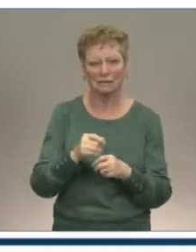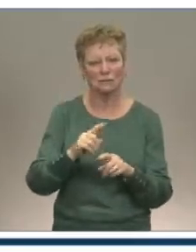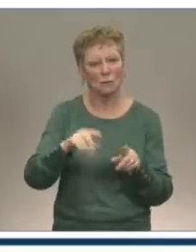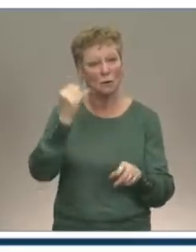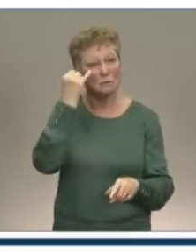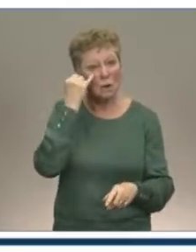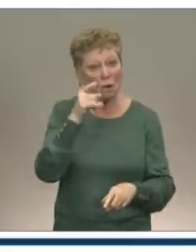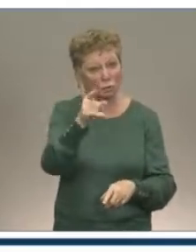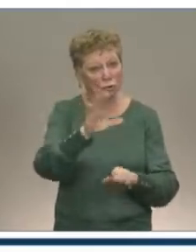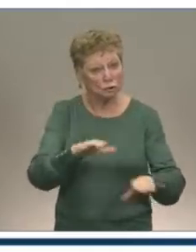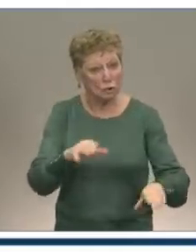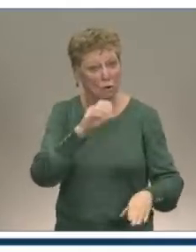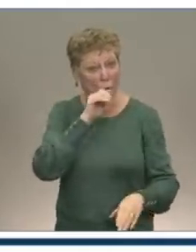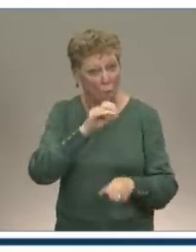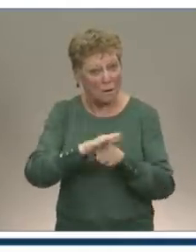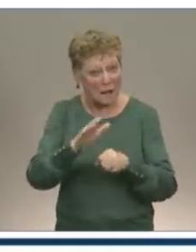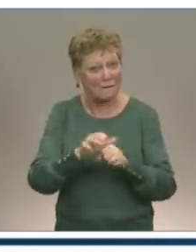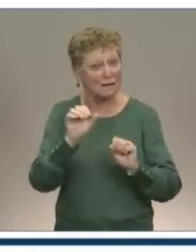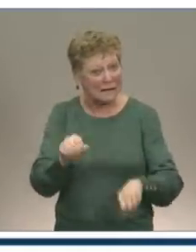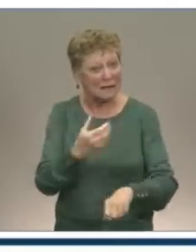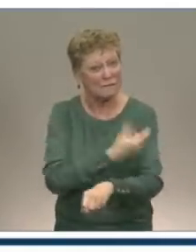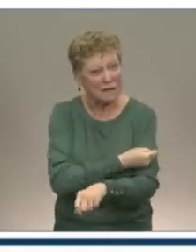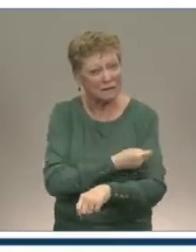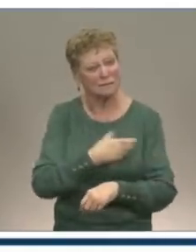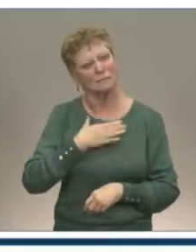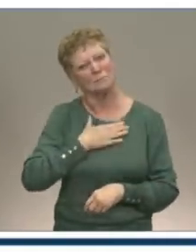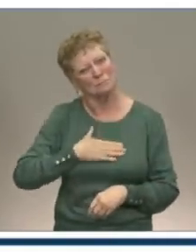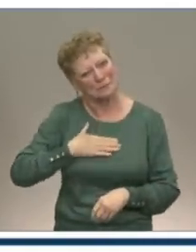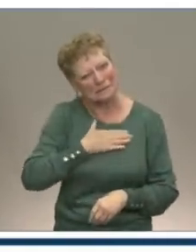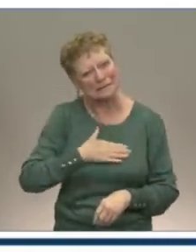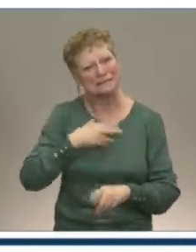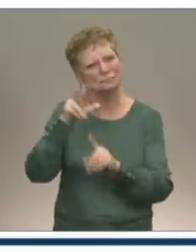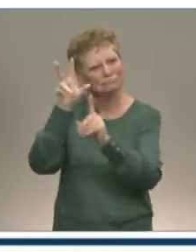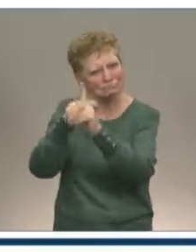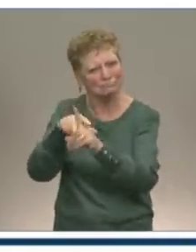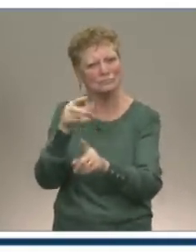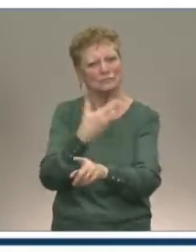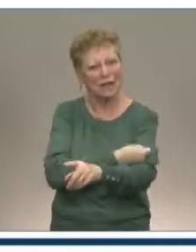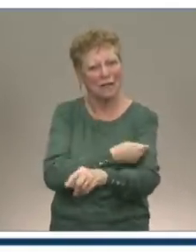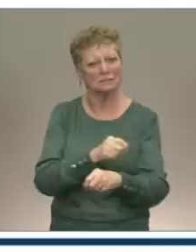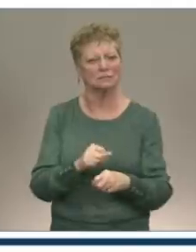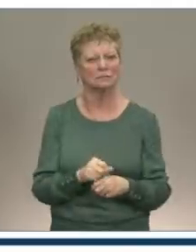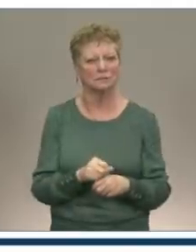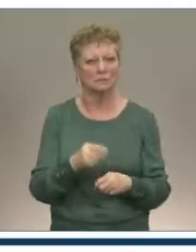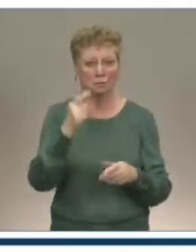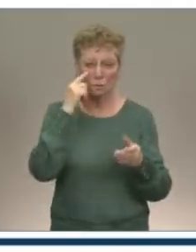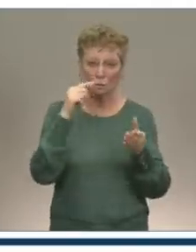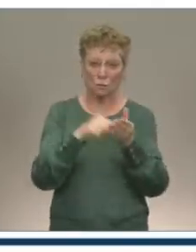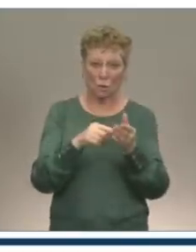get vaccinated please make that appointment many of the cases we are seeing now are in unvaccinated